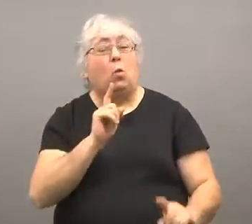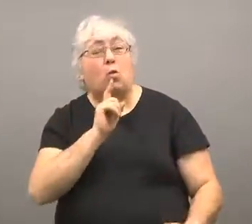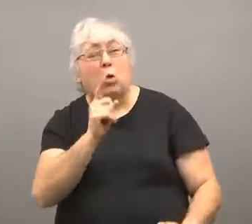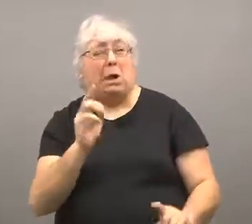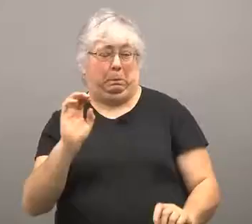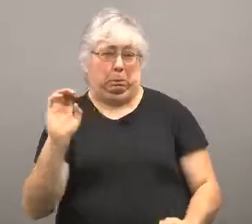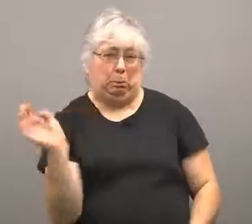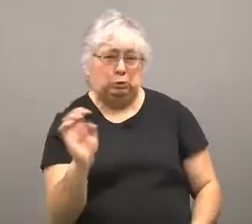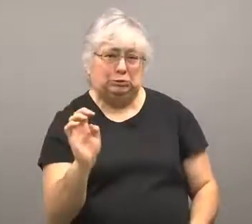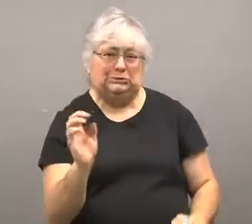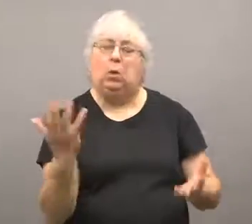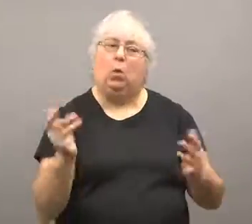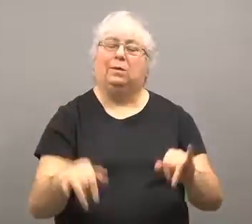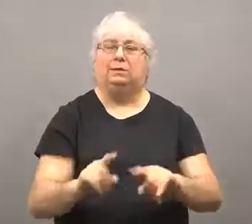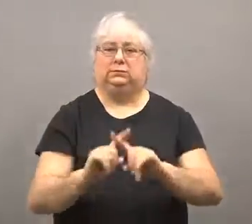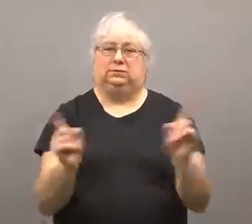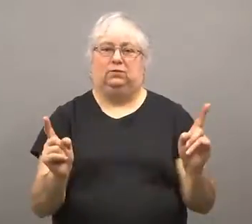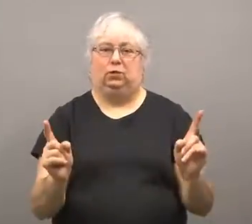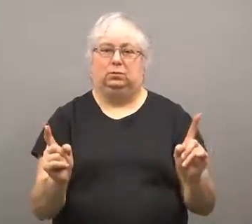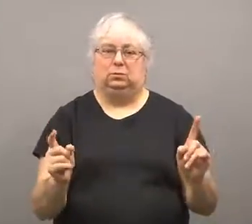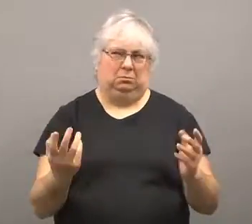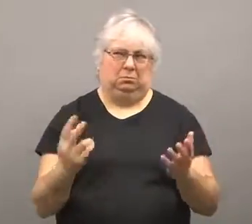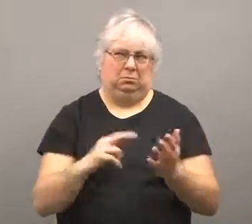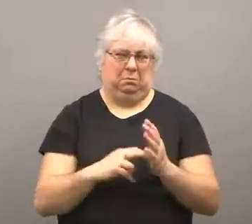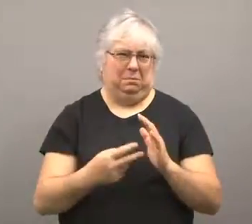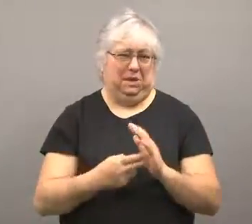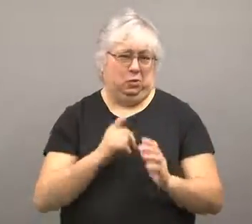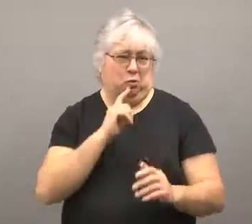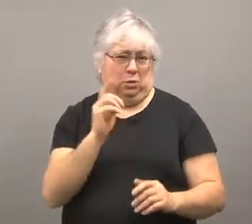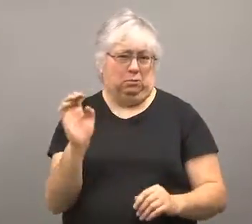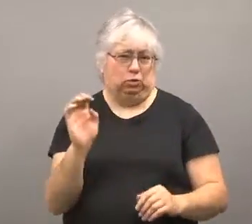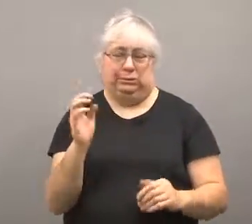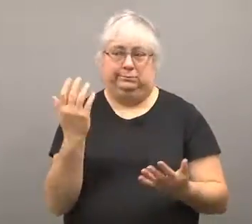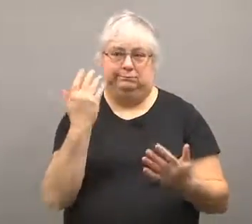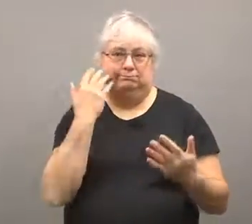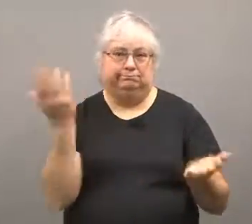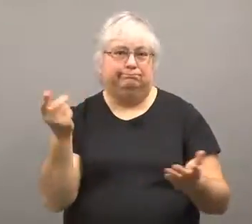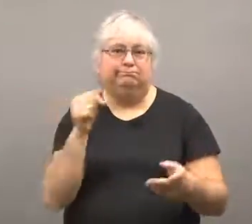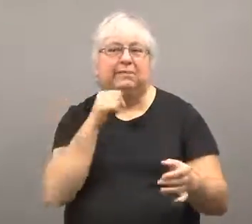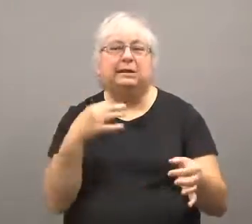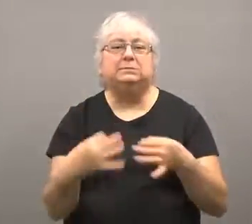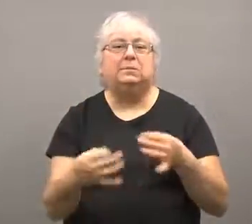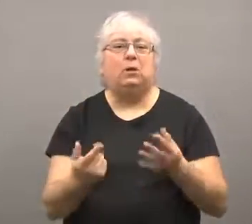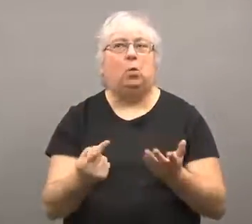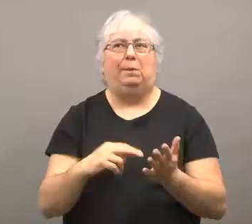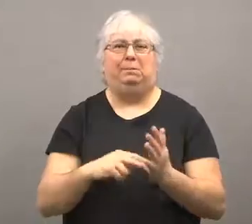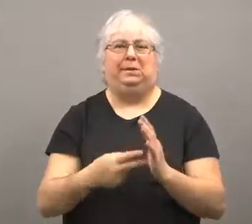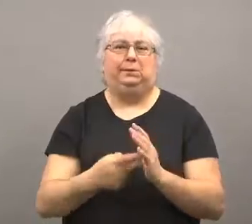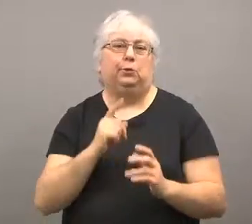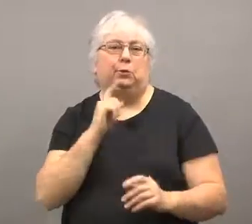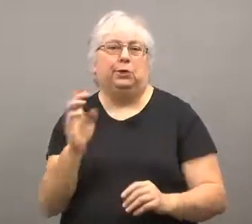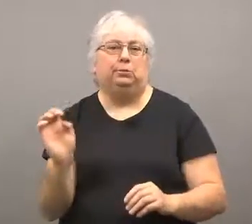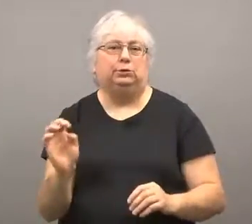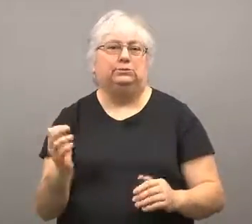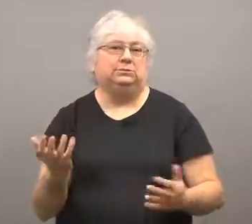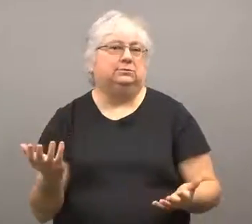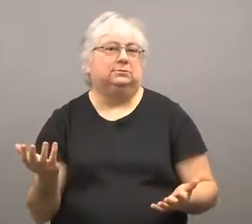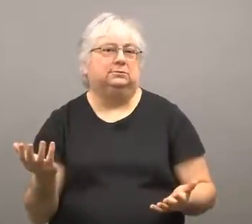That wouldn't apply in case of a true emergency. The term "true emergency" wasn't explained so that's not clear.